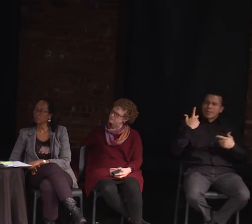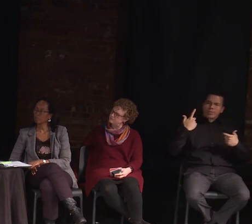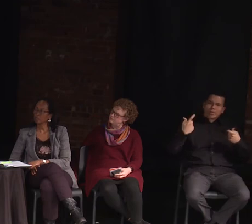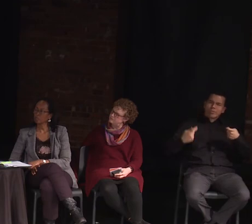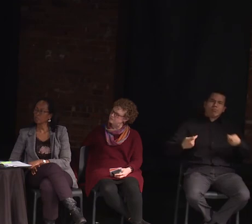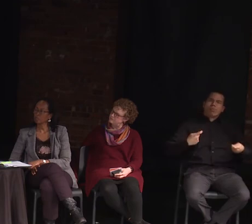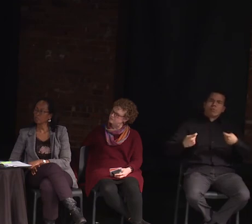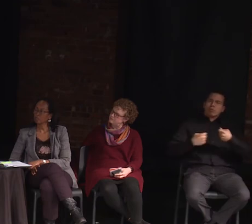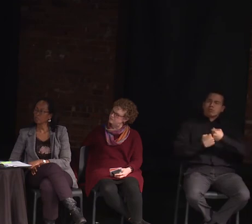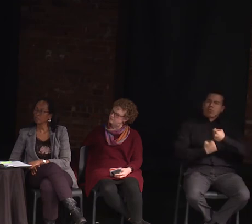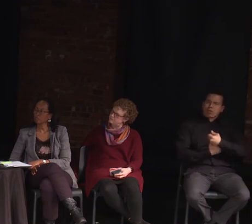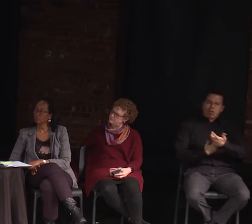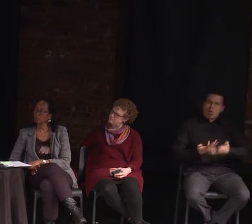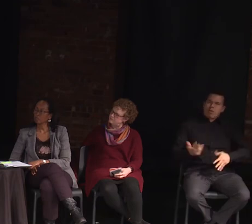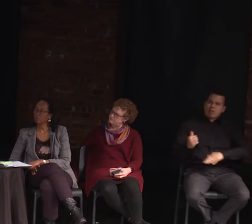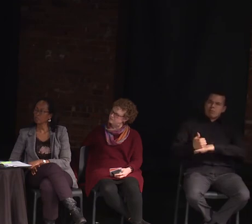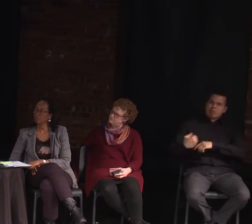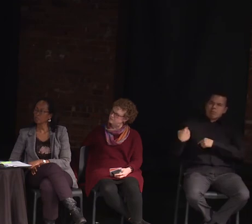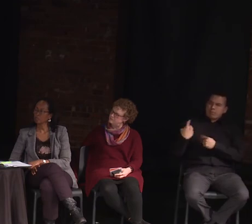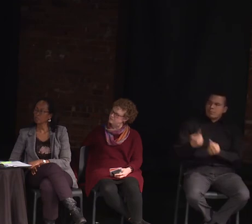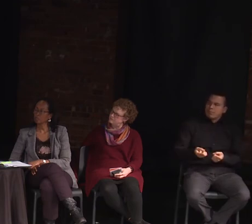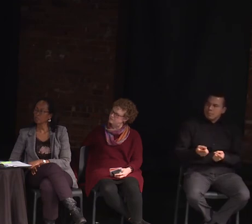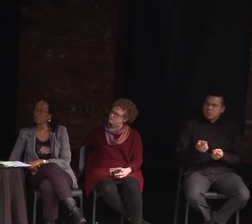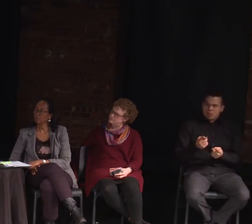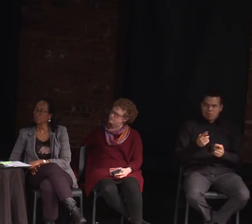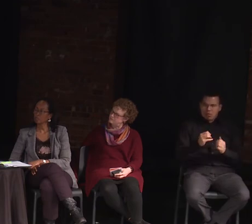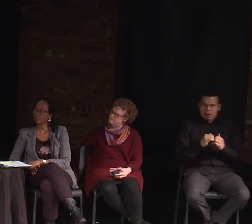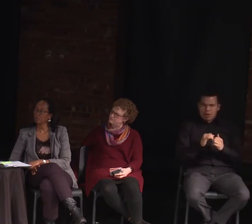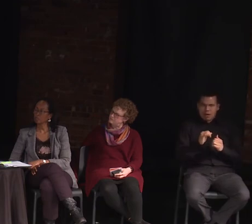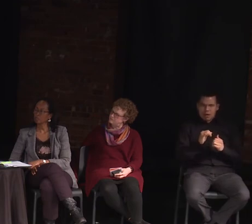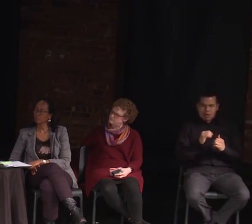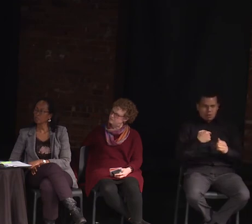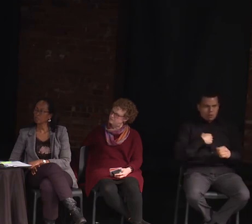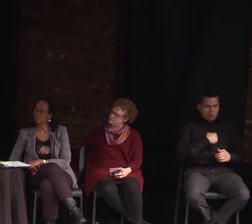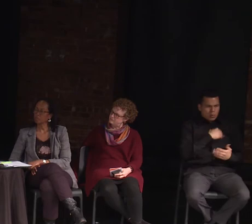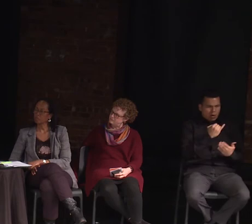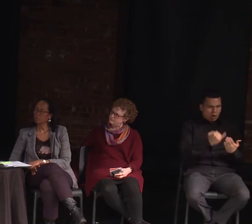How can we begin to look at those structures as the arts community, as a dance community